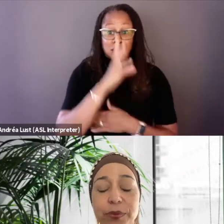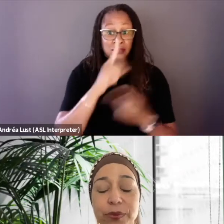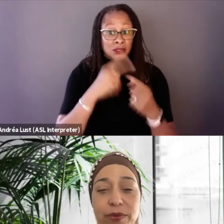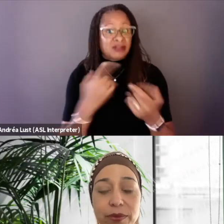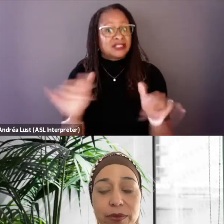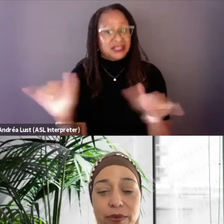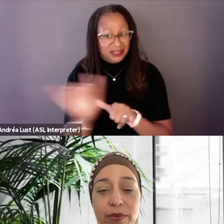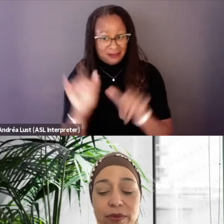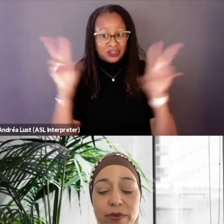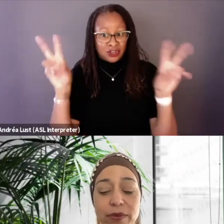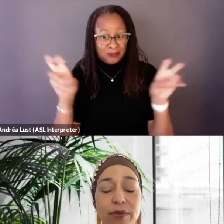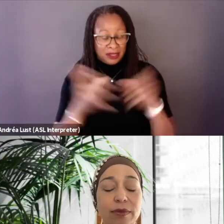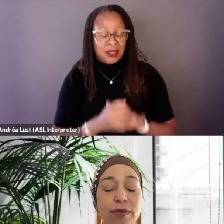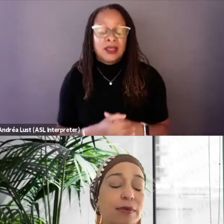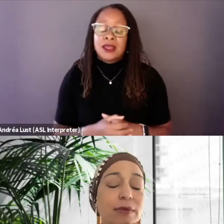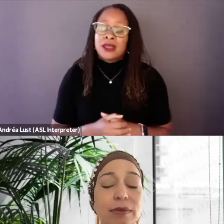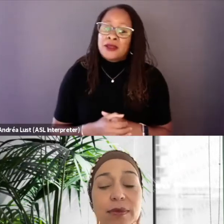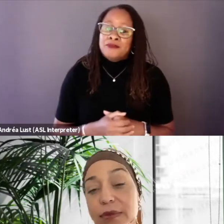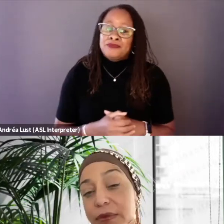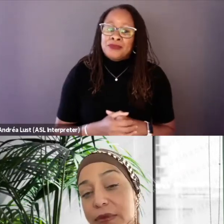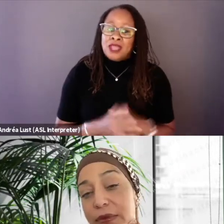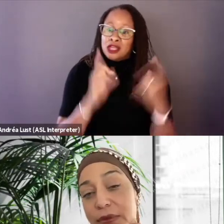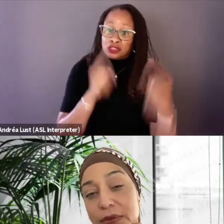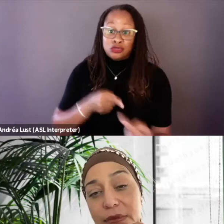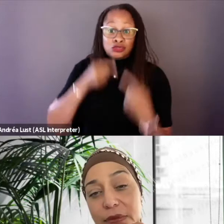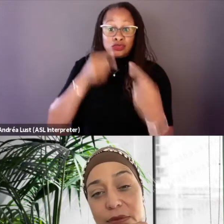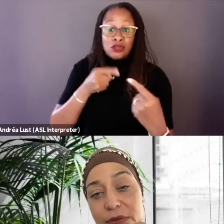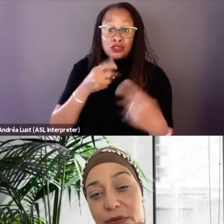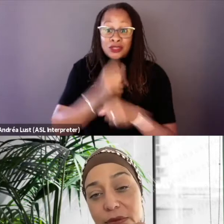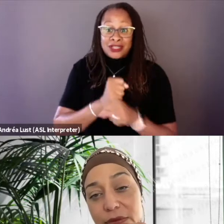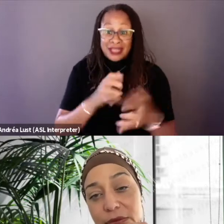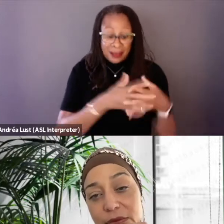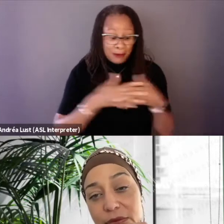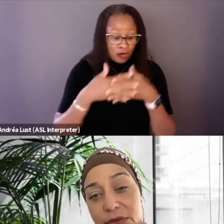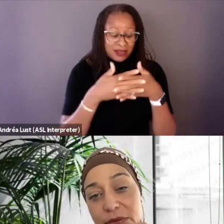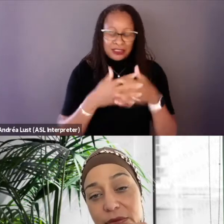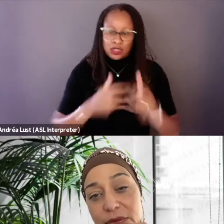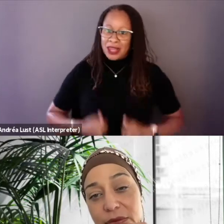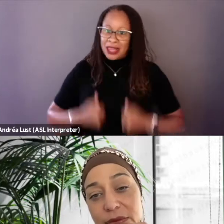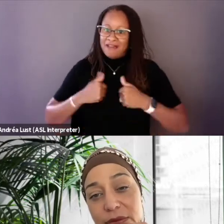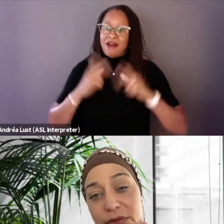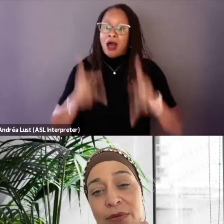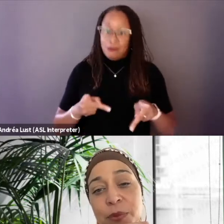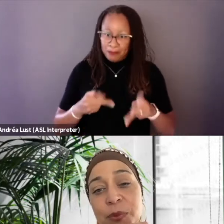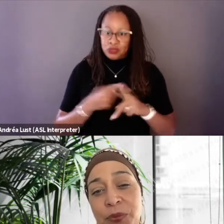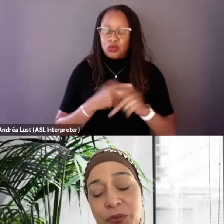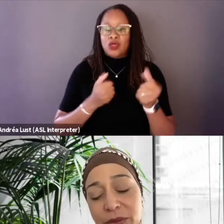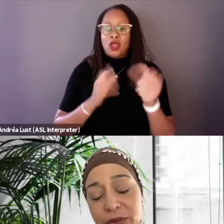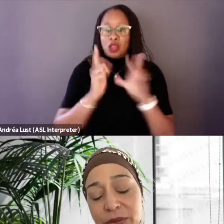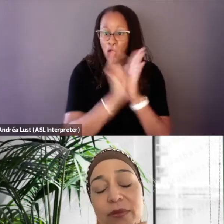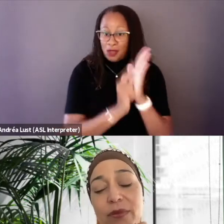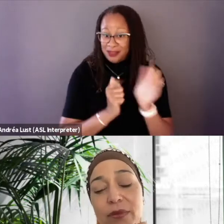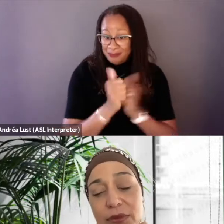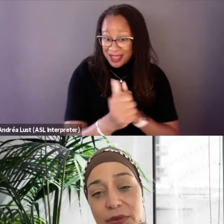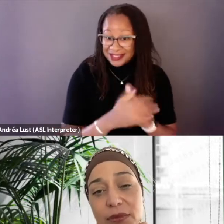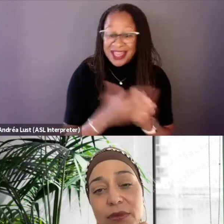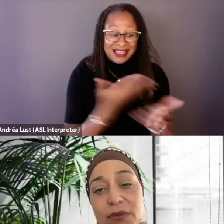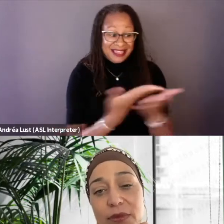is that it's the struggle to get America to live up to the laws that it passed. That is the things that it says it's about.